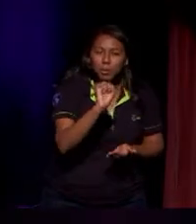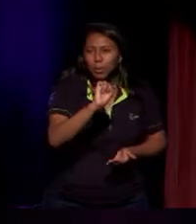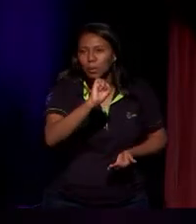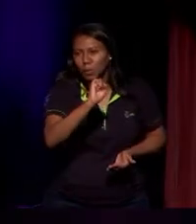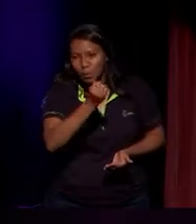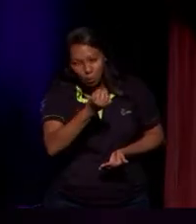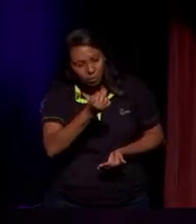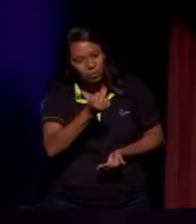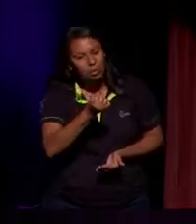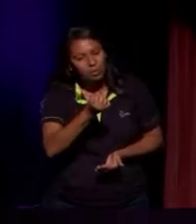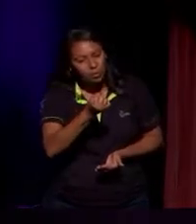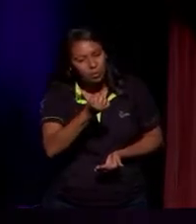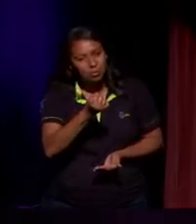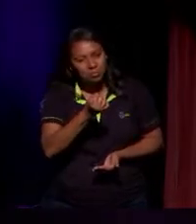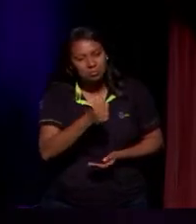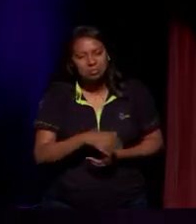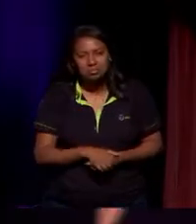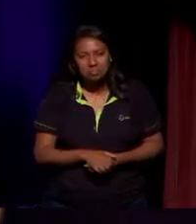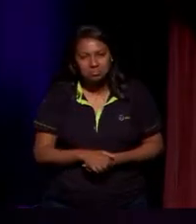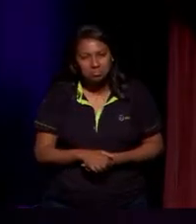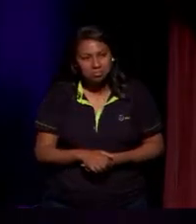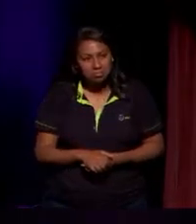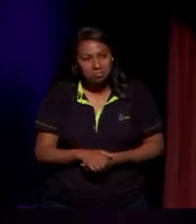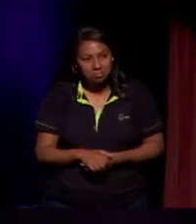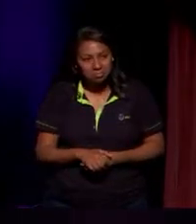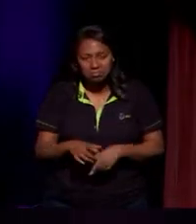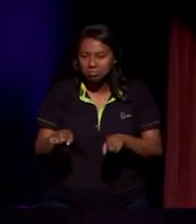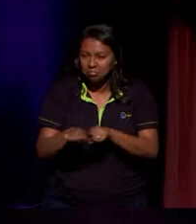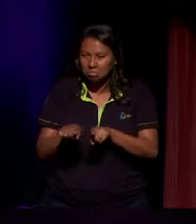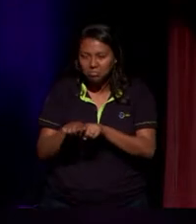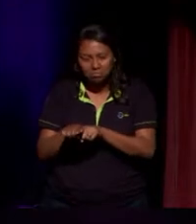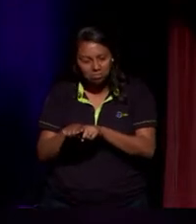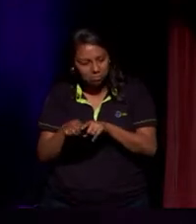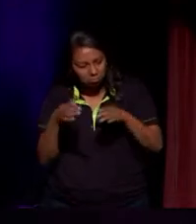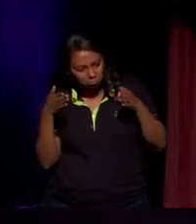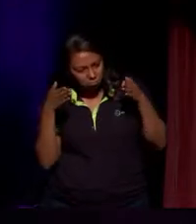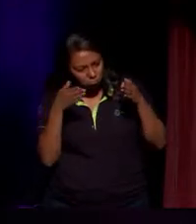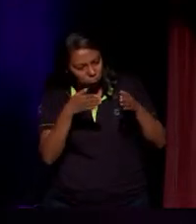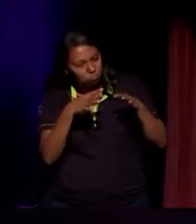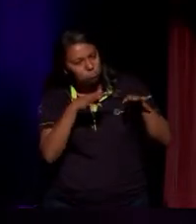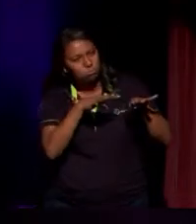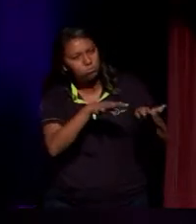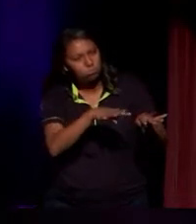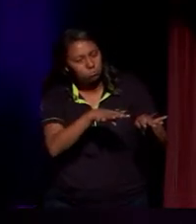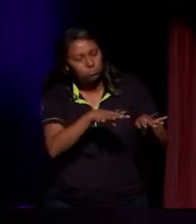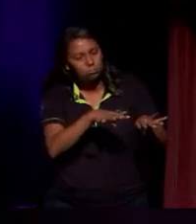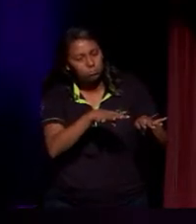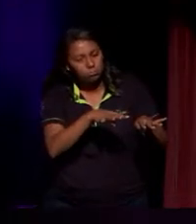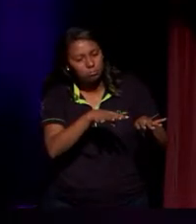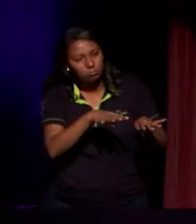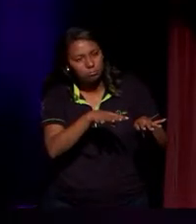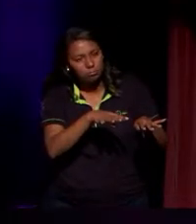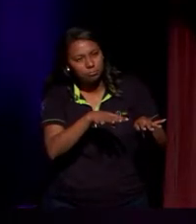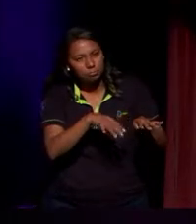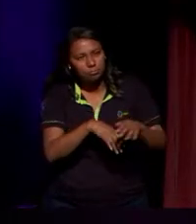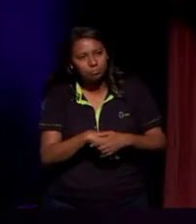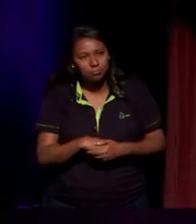started also to appear, to become visible and have your requirements